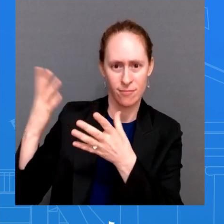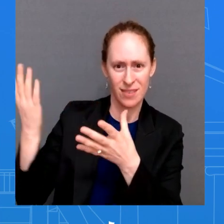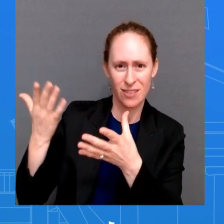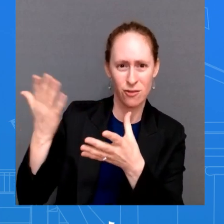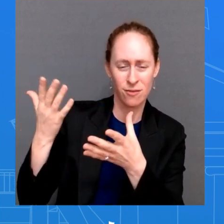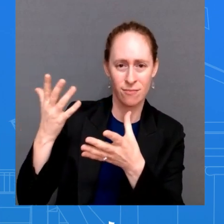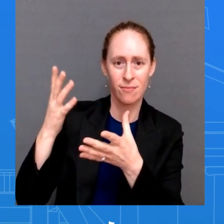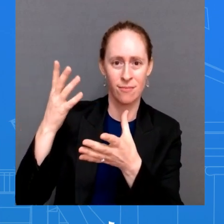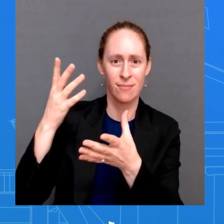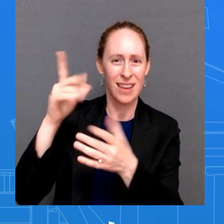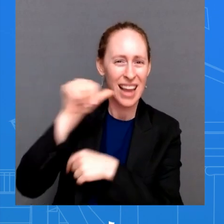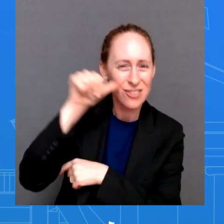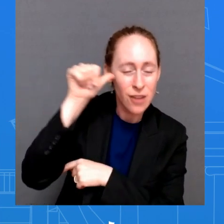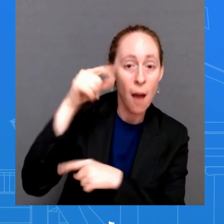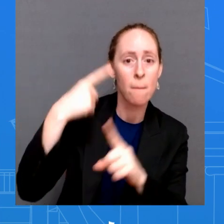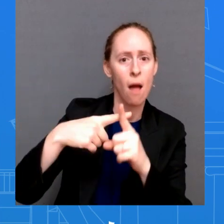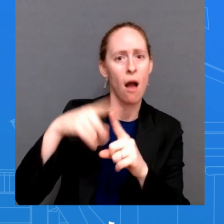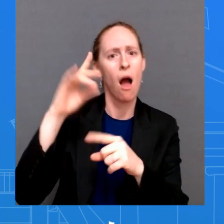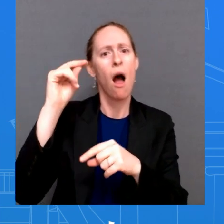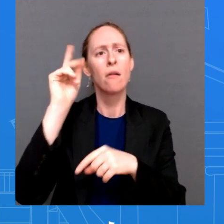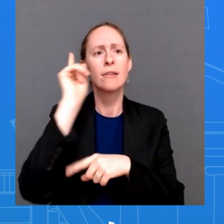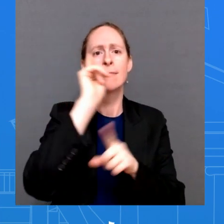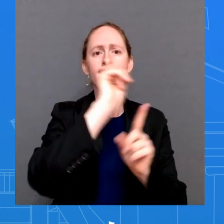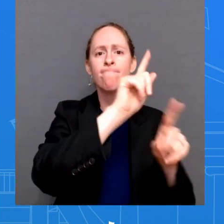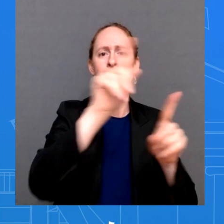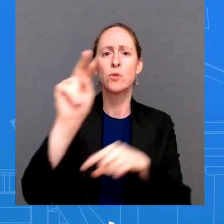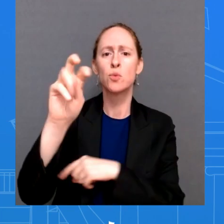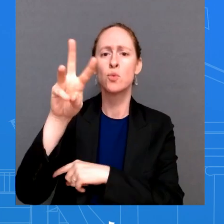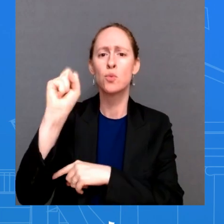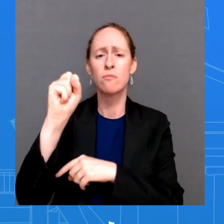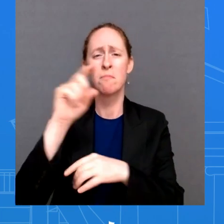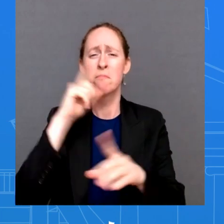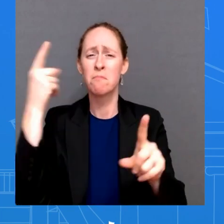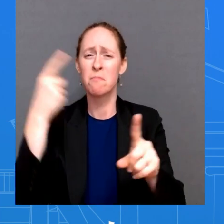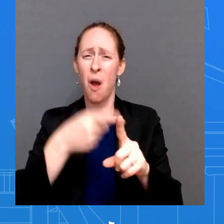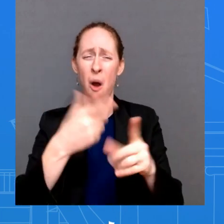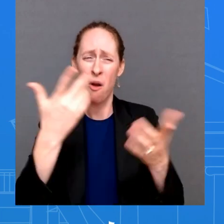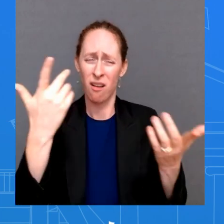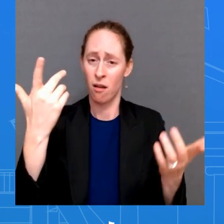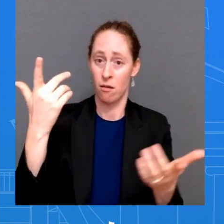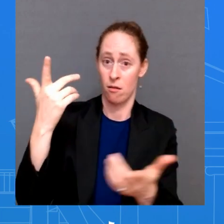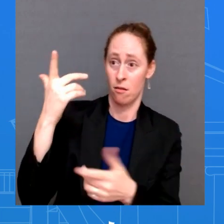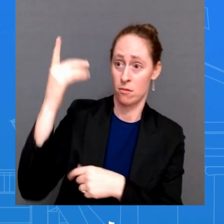on where she chooses to travel. We provide the assistance and the -- kind of,